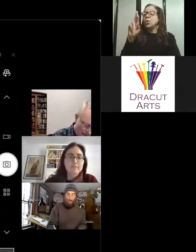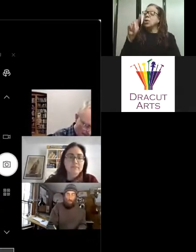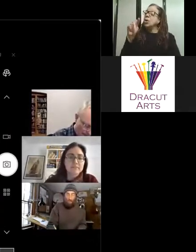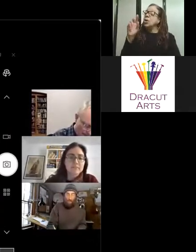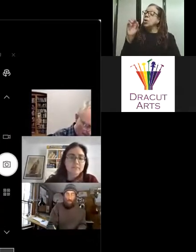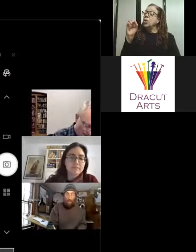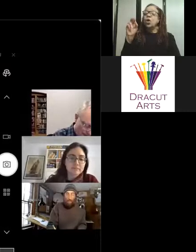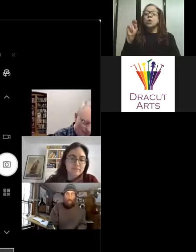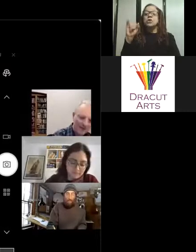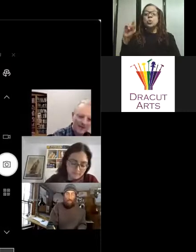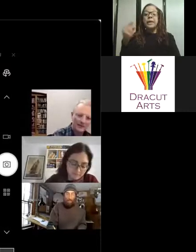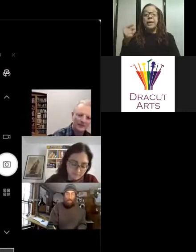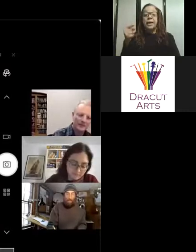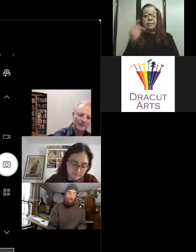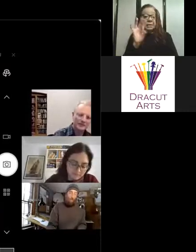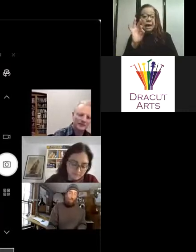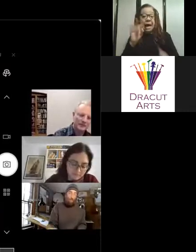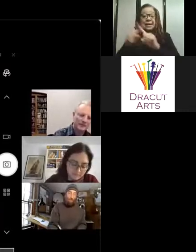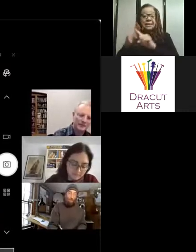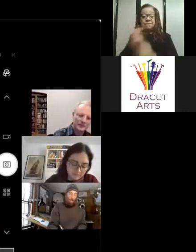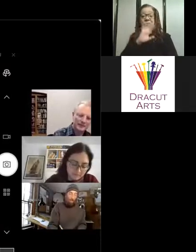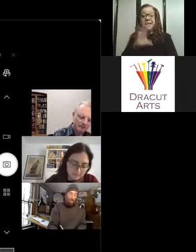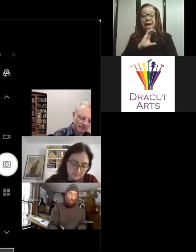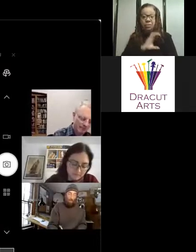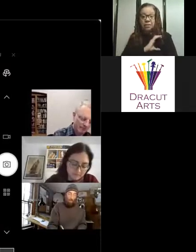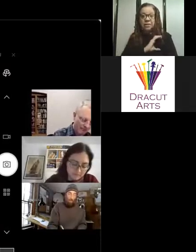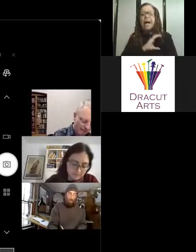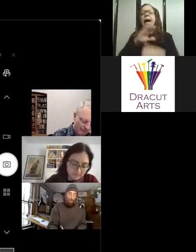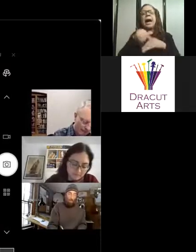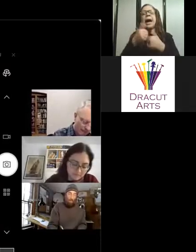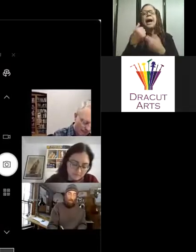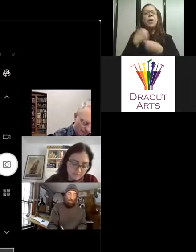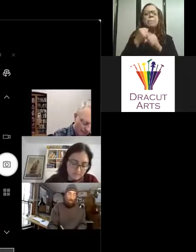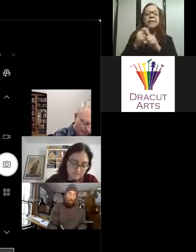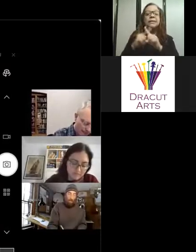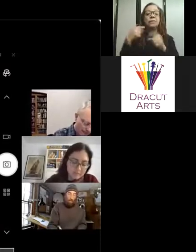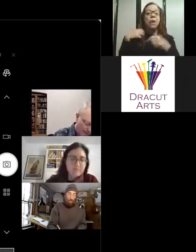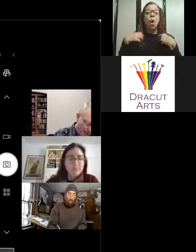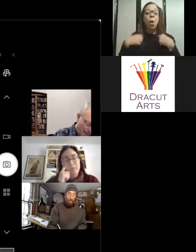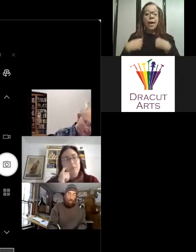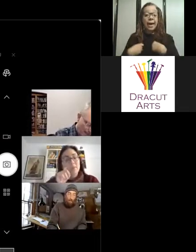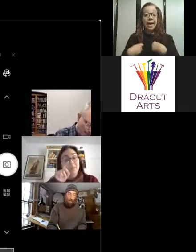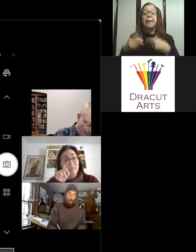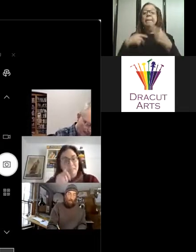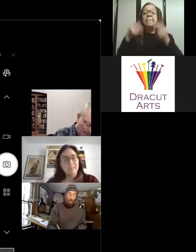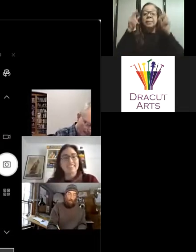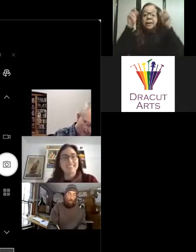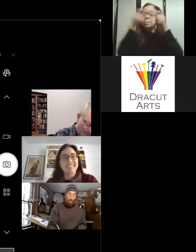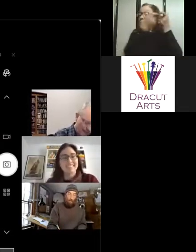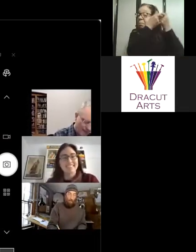other! So how do we tell the difference between them? Maybe that one has long hair, maybe this one has pigtails, and maybe this